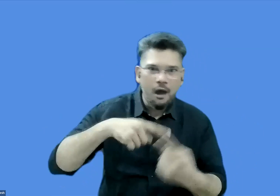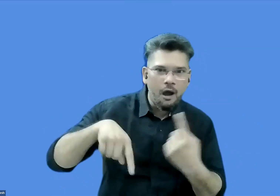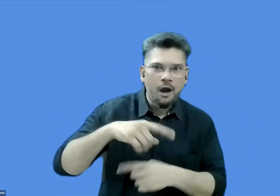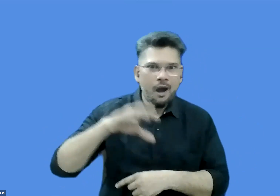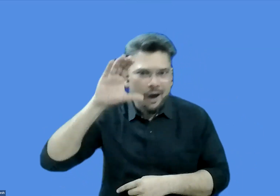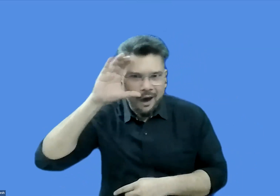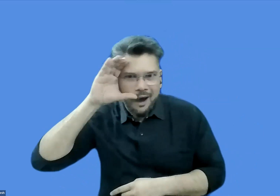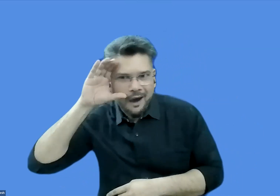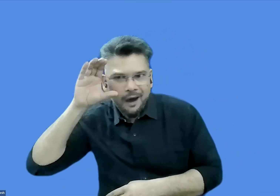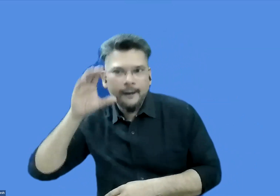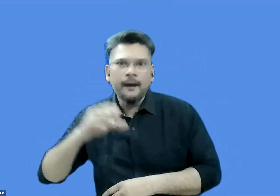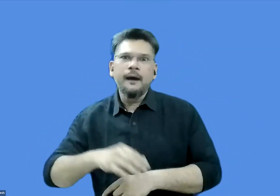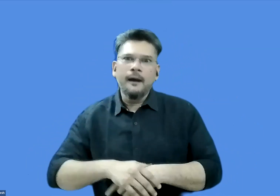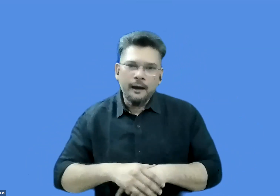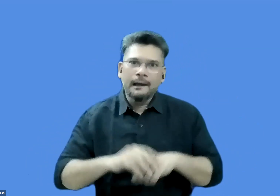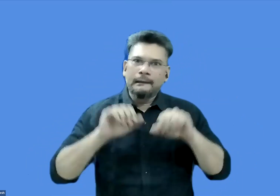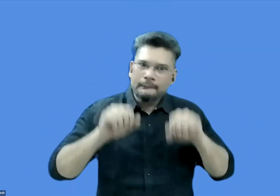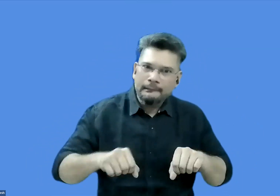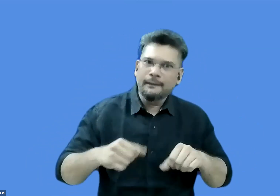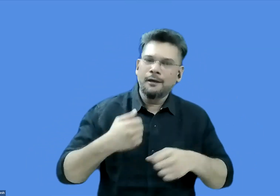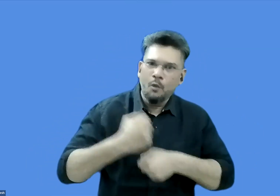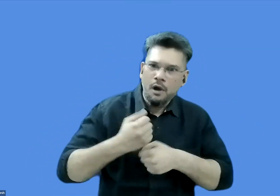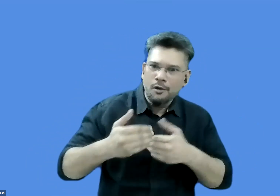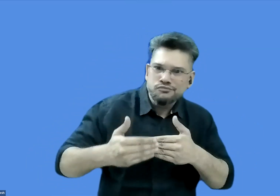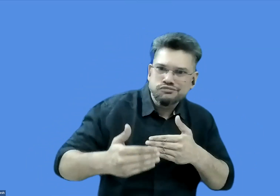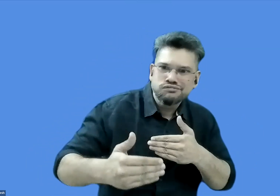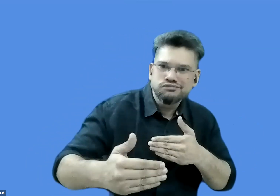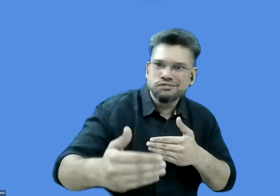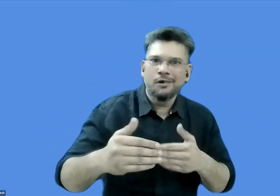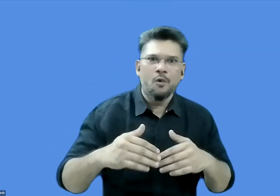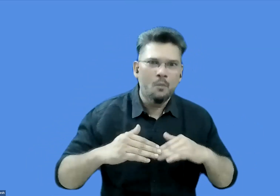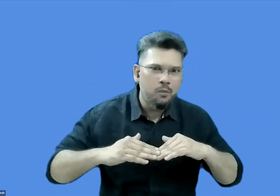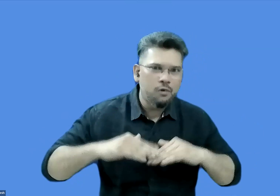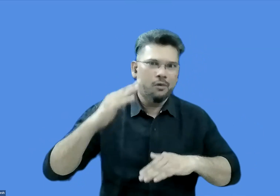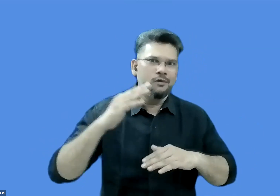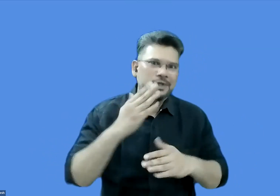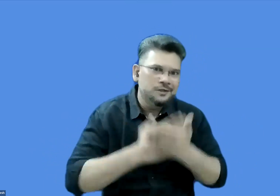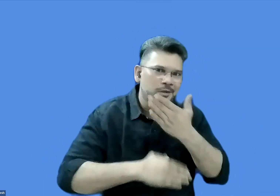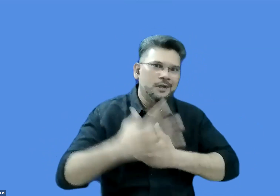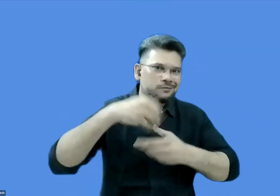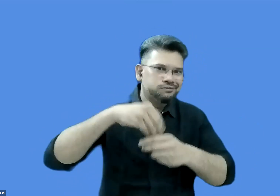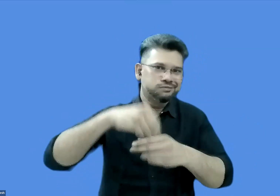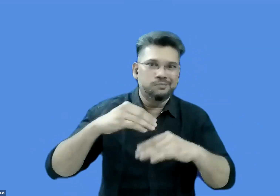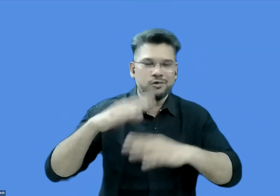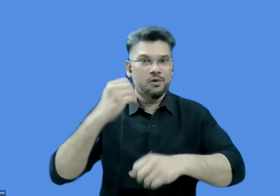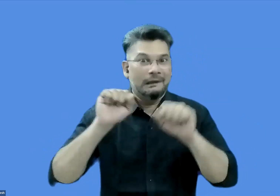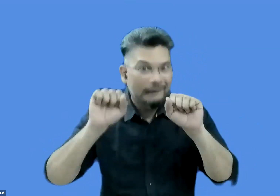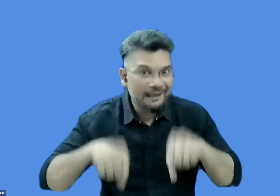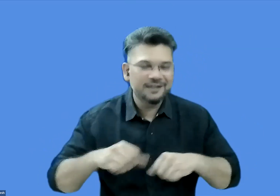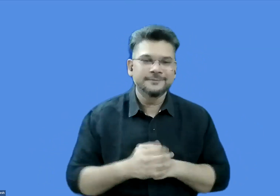conversations, reduction of these toolkits, this great example , it leads us towards, as you said, systematic